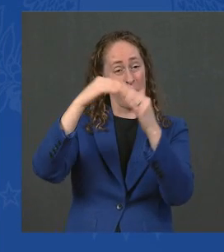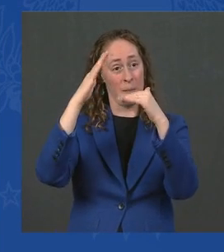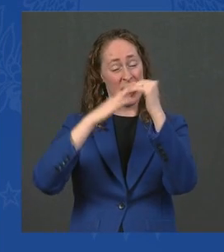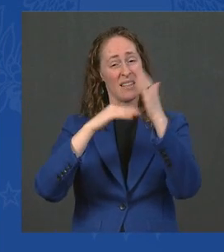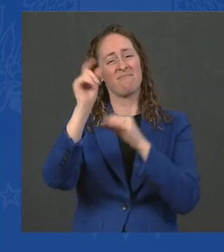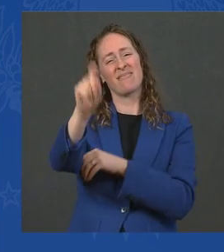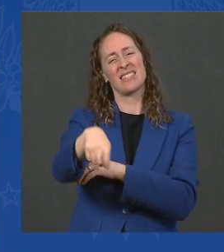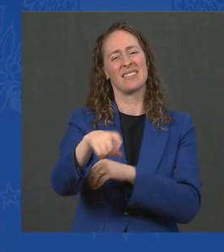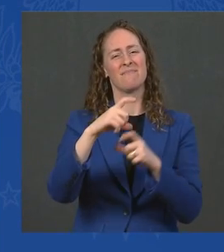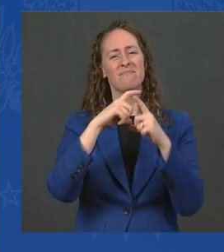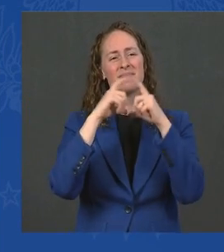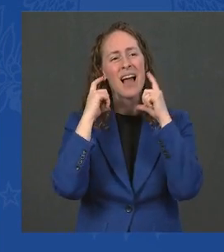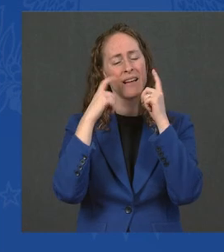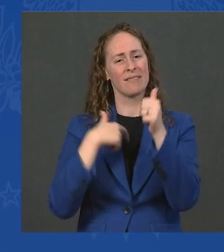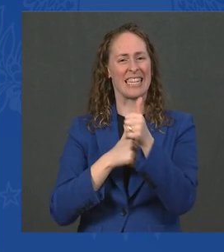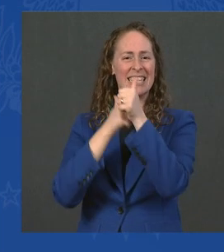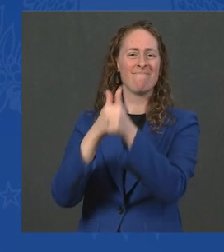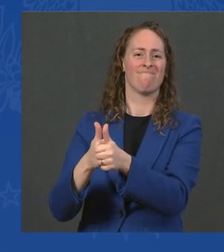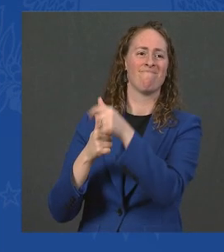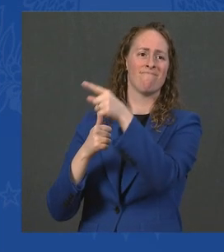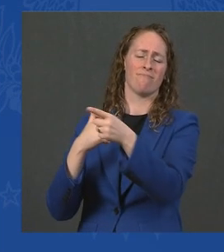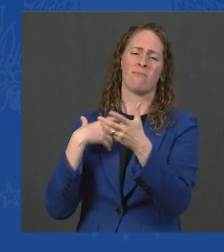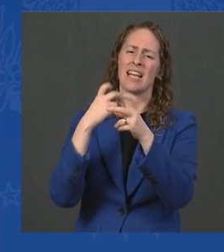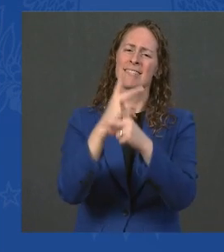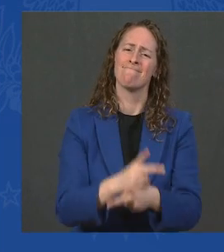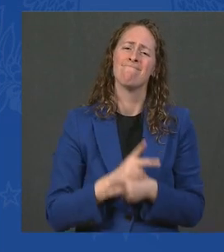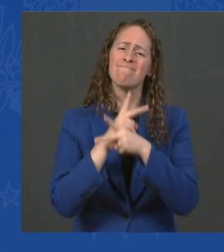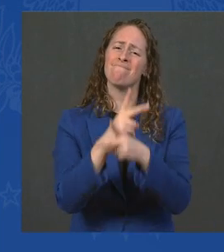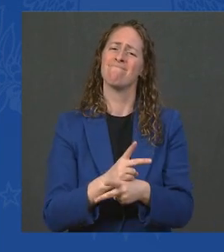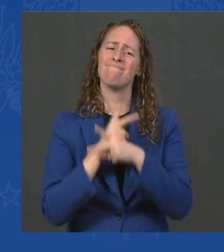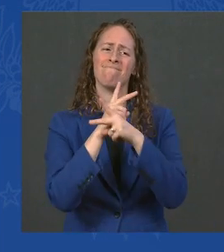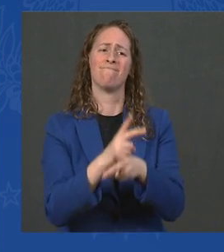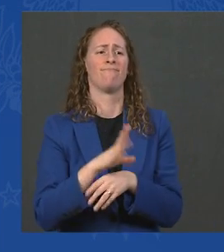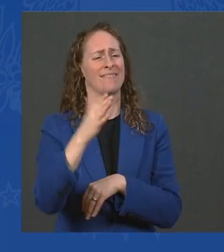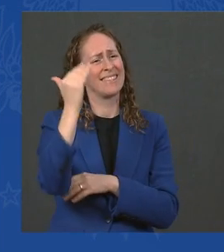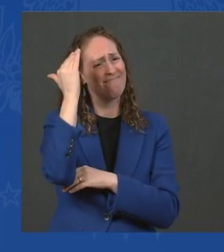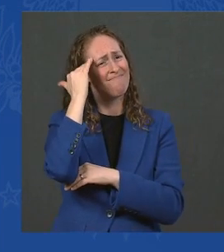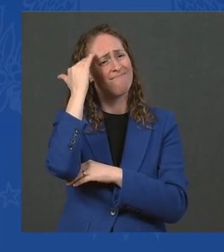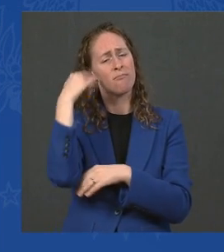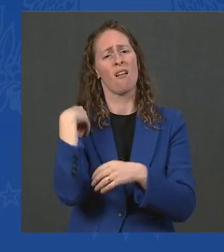by our children, I will always be on your side no matter how much heat you're getting from outside.